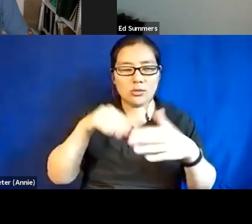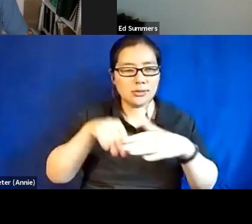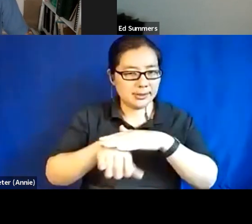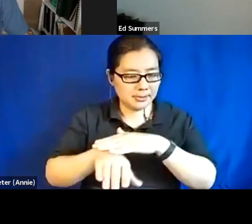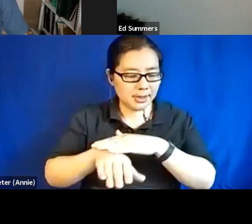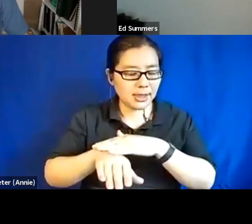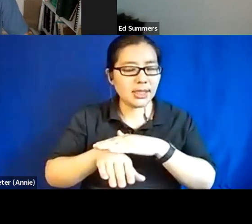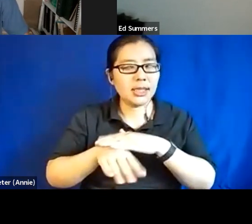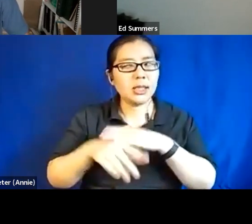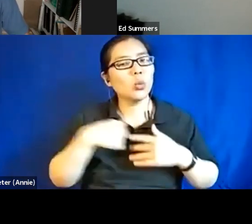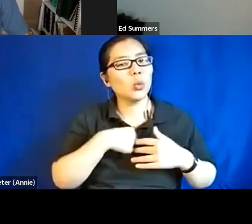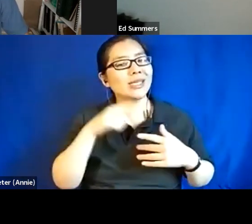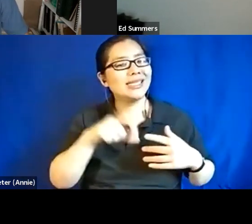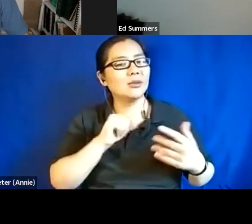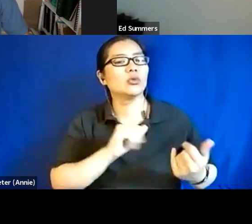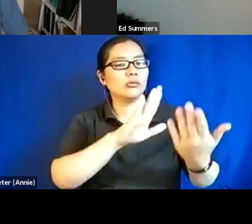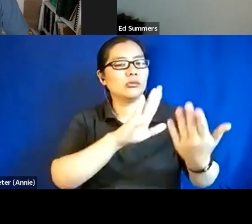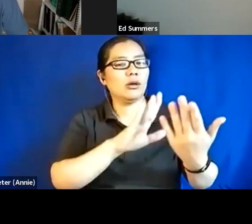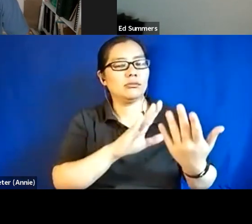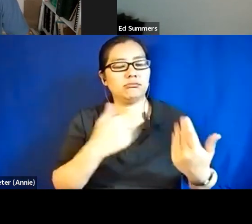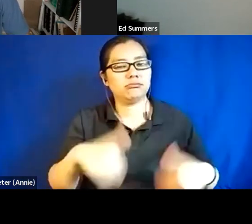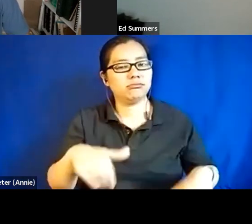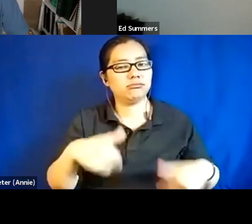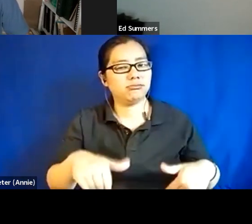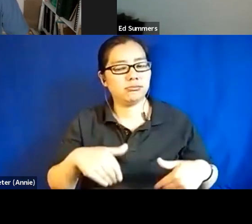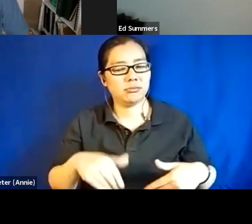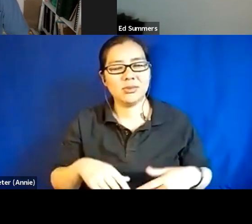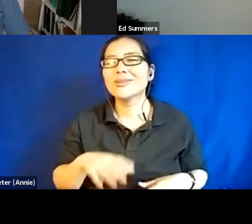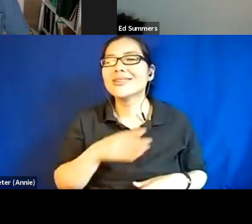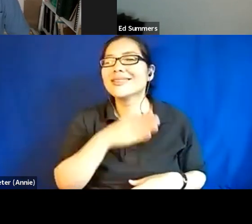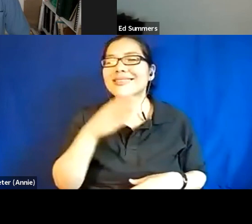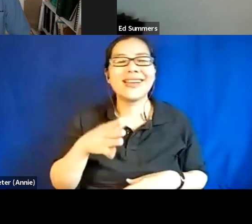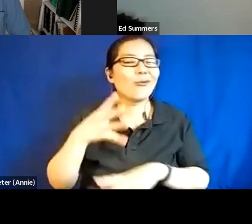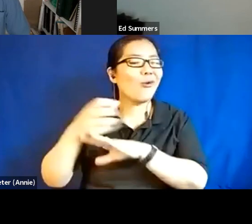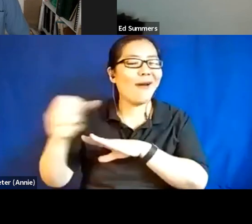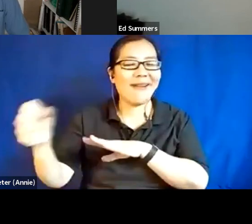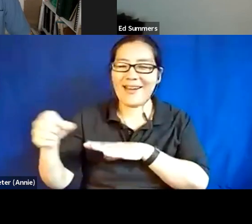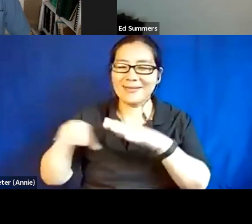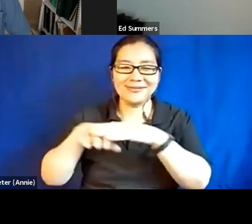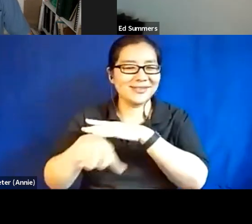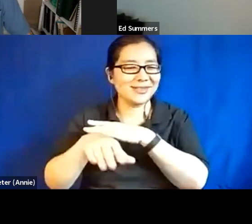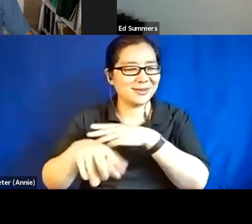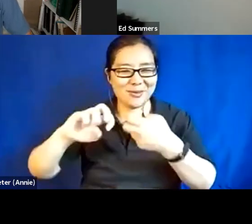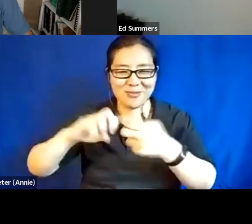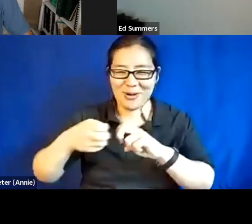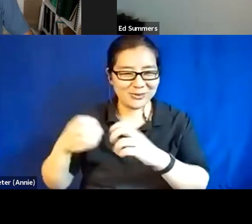address. We will never run out of accessibility problems to solve. This is